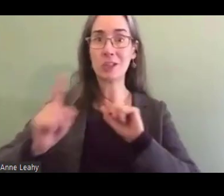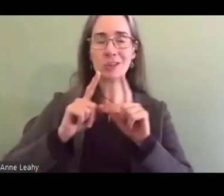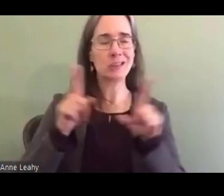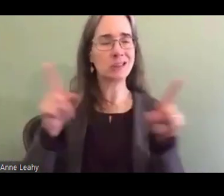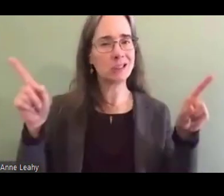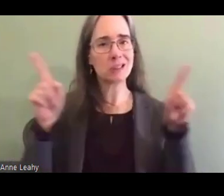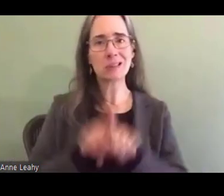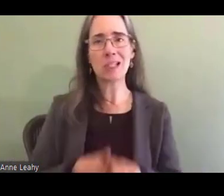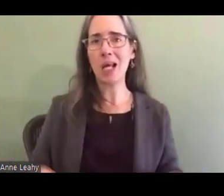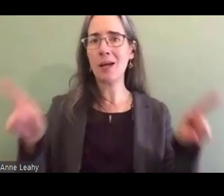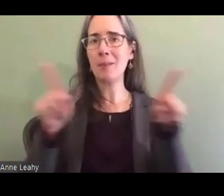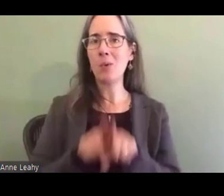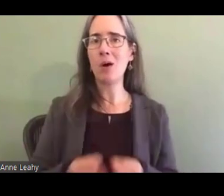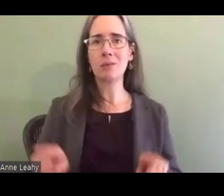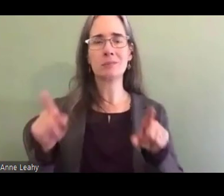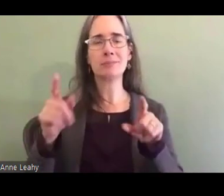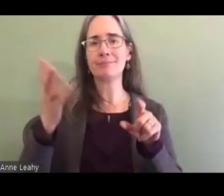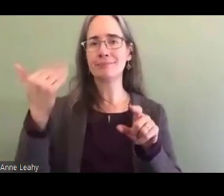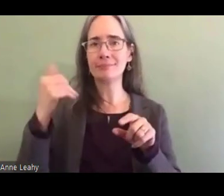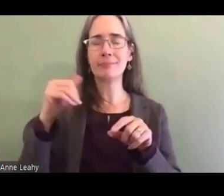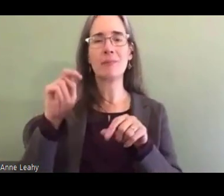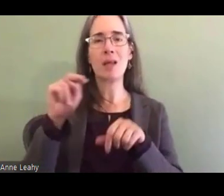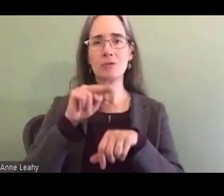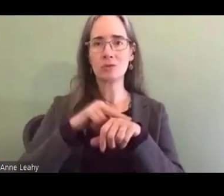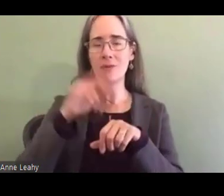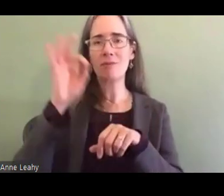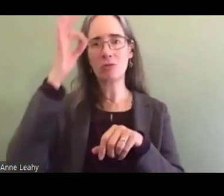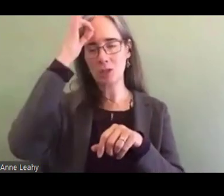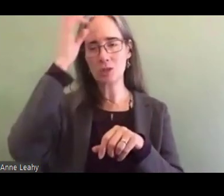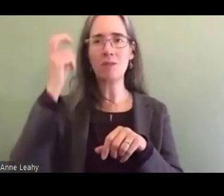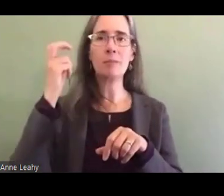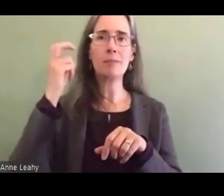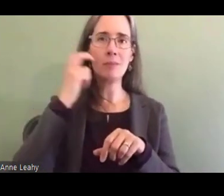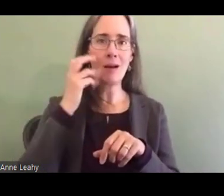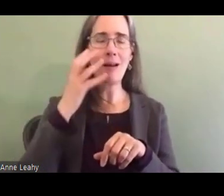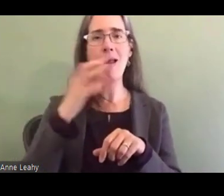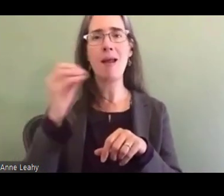is this same one the National Federation of the Blind and National Association of the Deaf